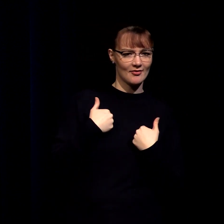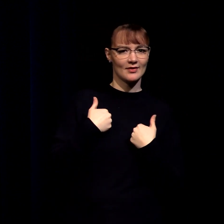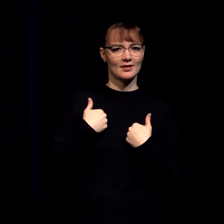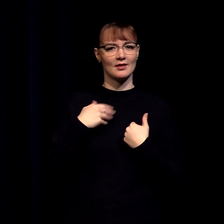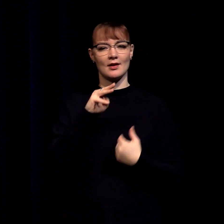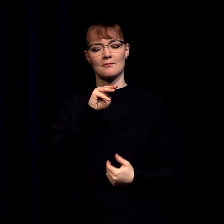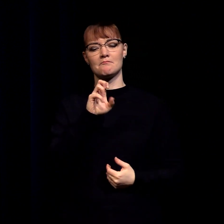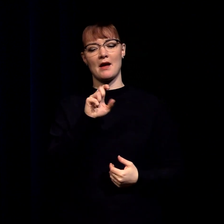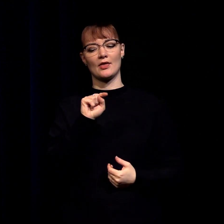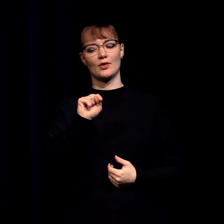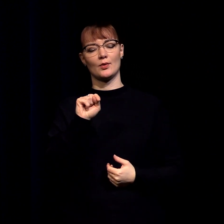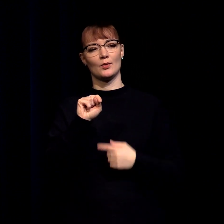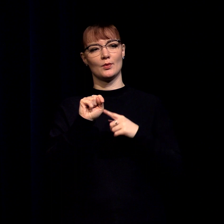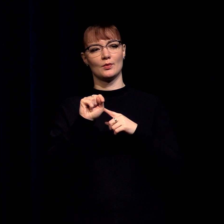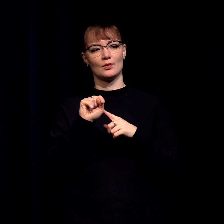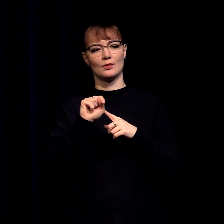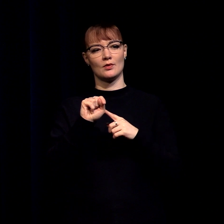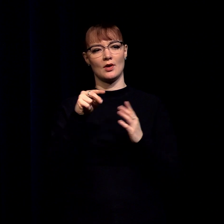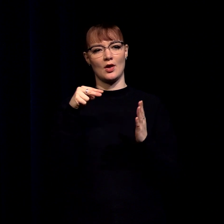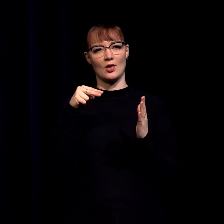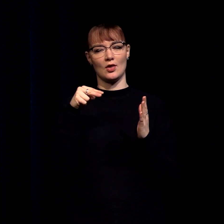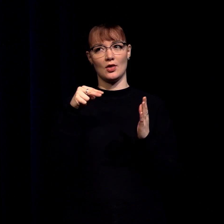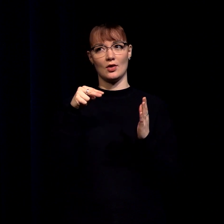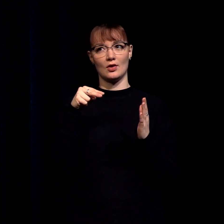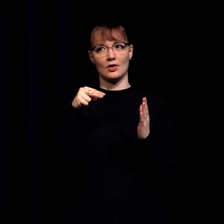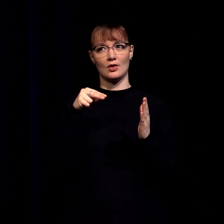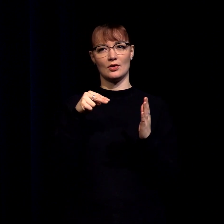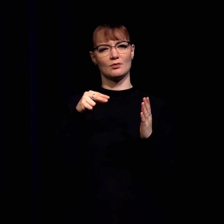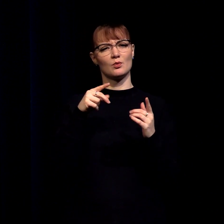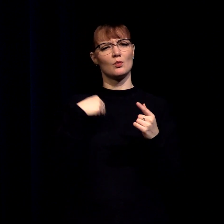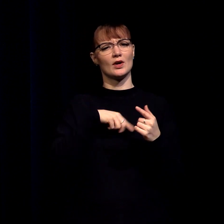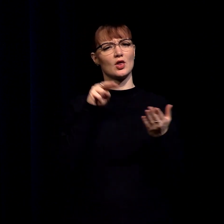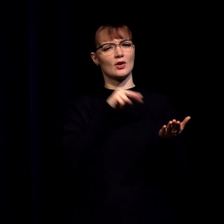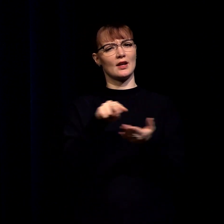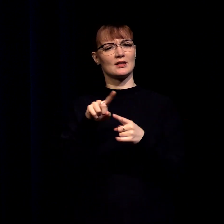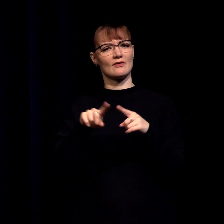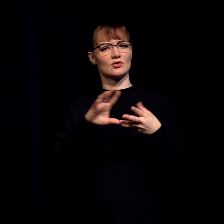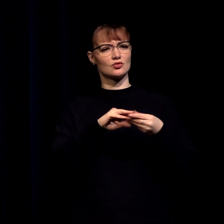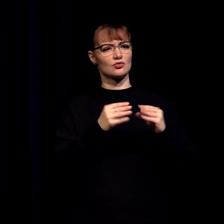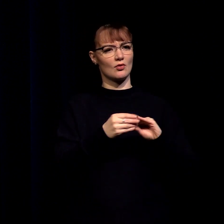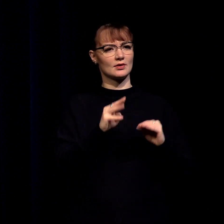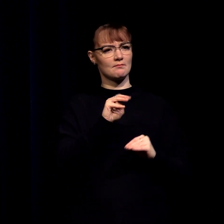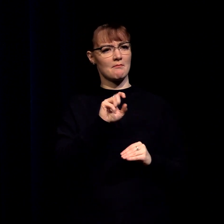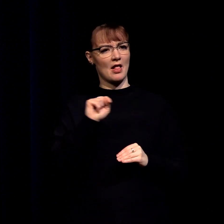Matthew in our series, we're looking at seven or different narratives of God in the book of Matthew. And so we're going to